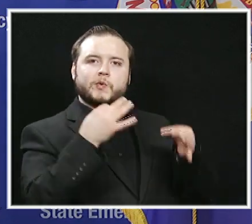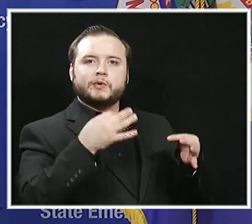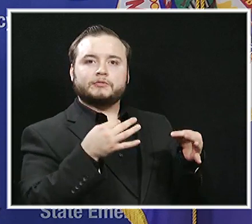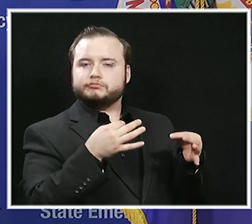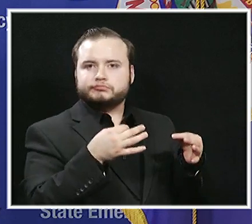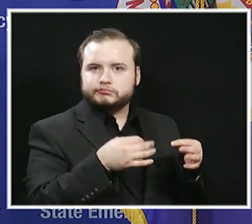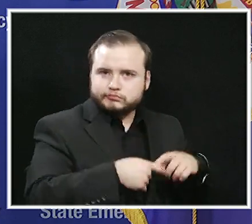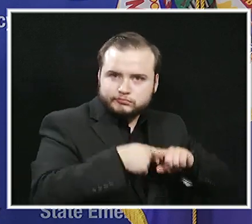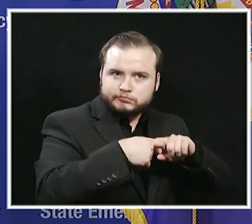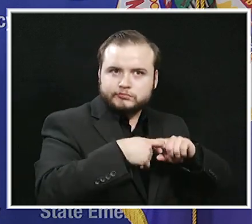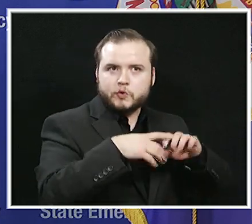still a backlog in the courts is part of the reason.